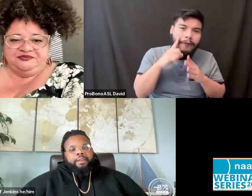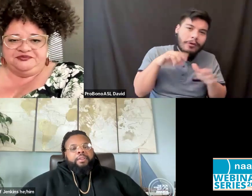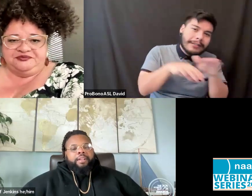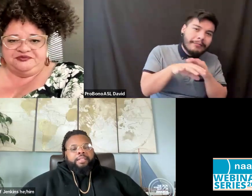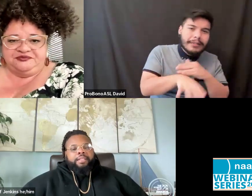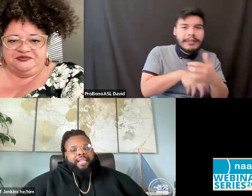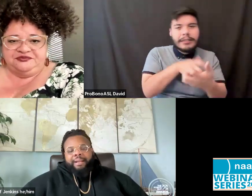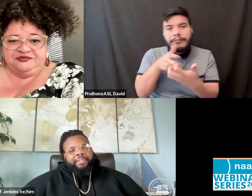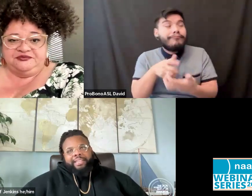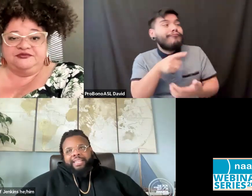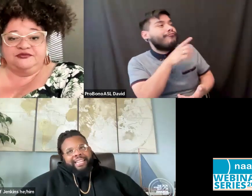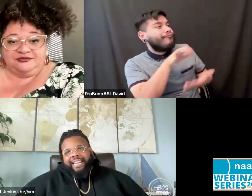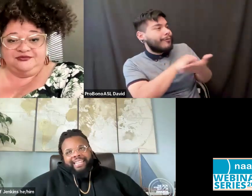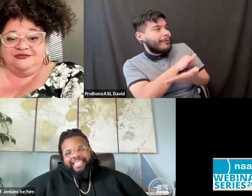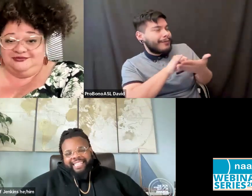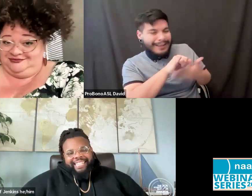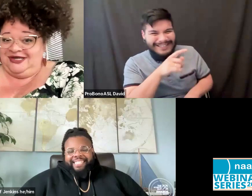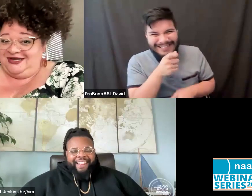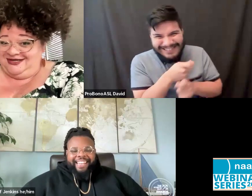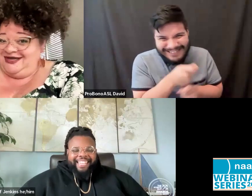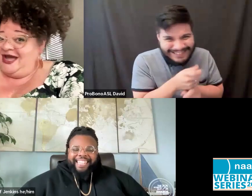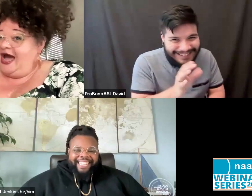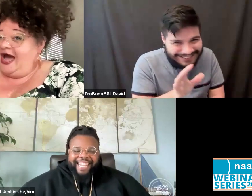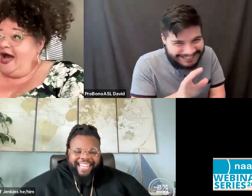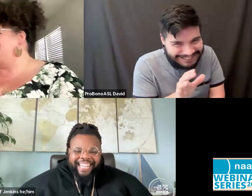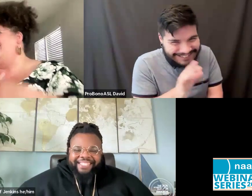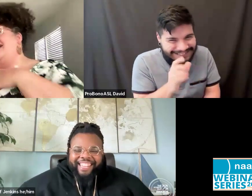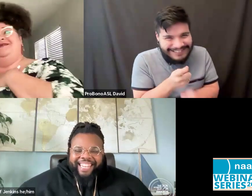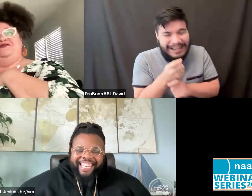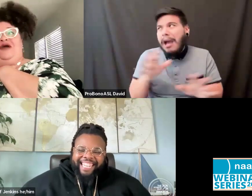New York City. Absolutely right. That's what I would love to say.